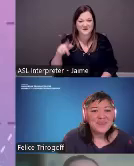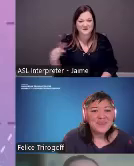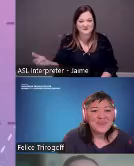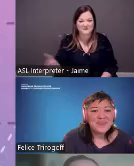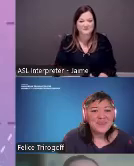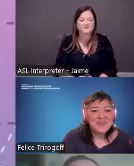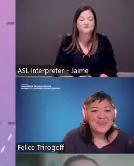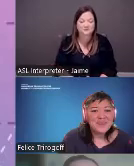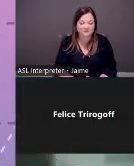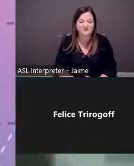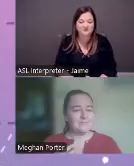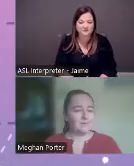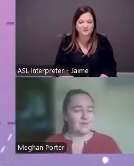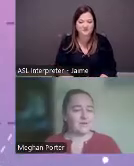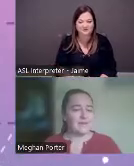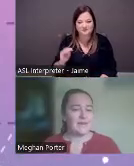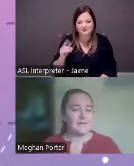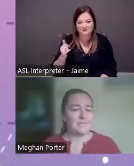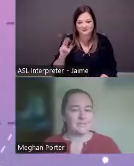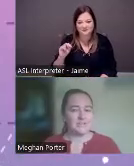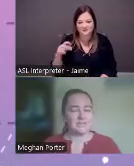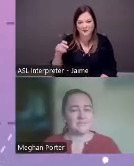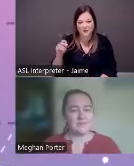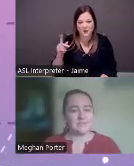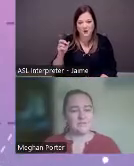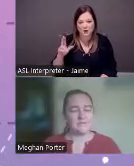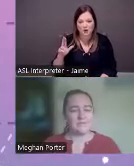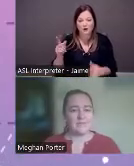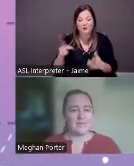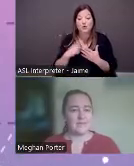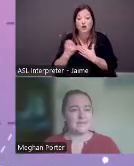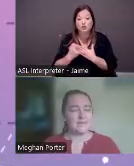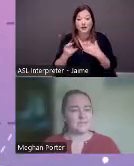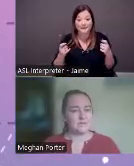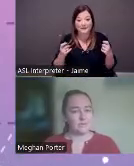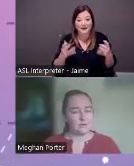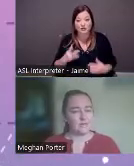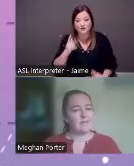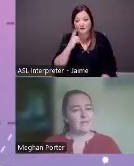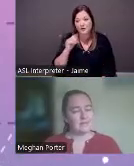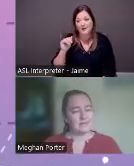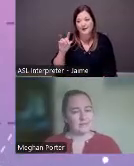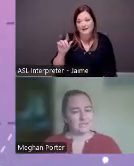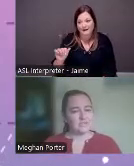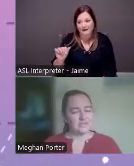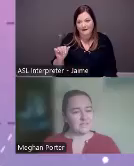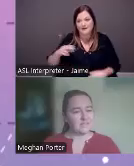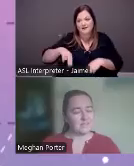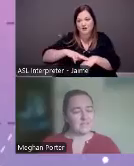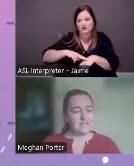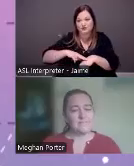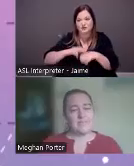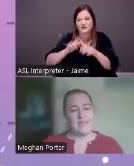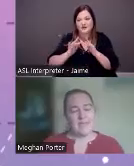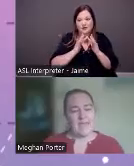All right, so I'm Meghan Porter, and I'm the project manager for the ADA National Network Knowledge Translation Center.